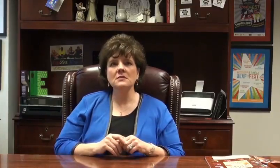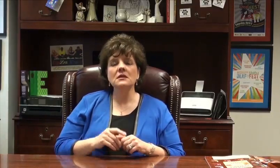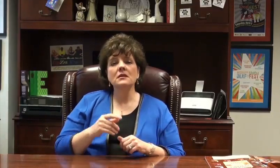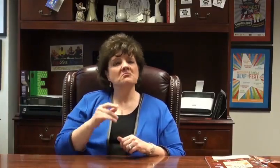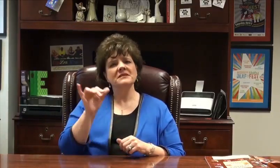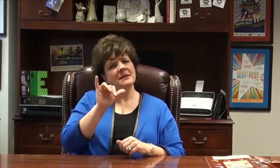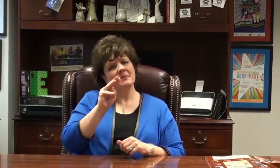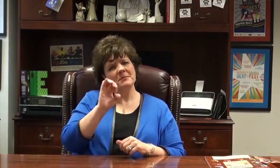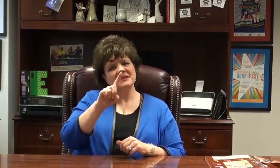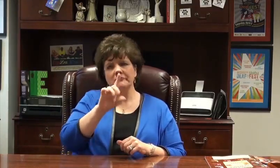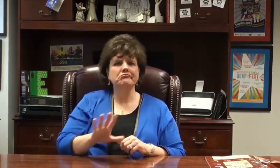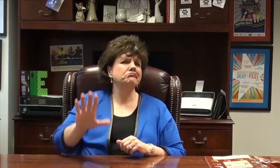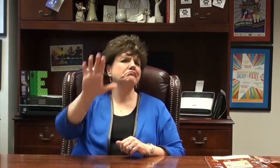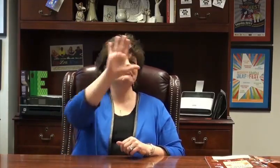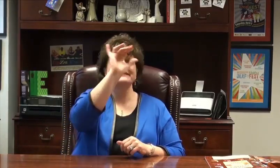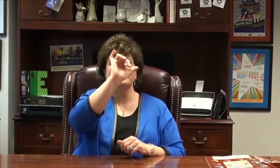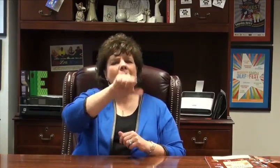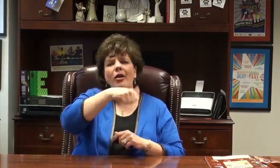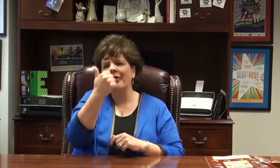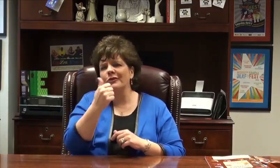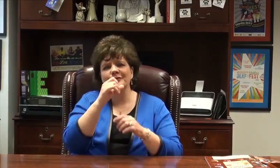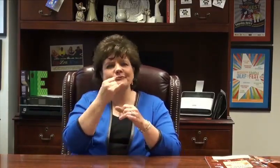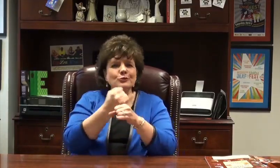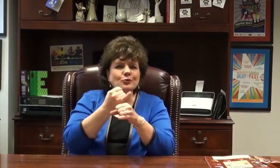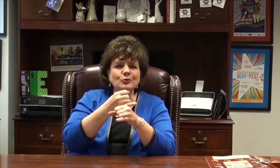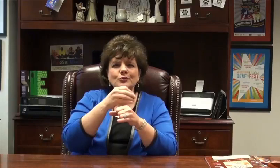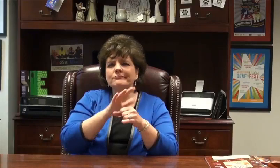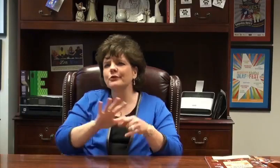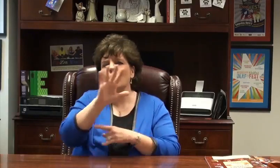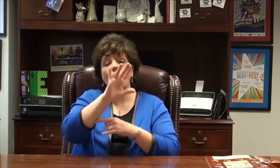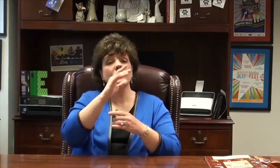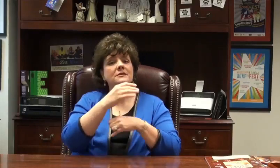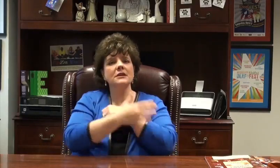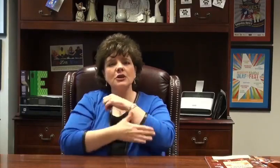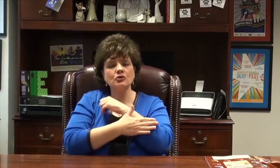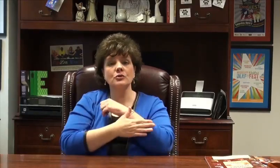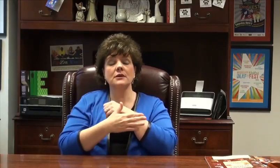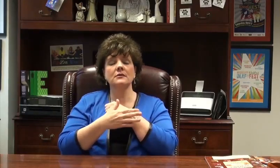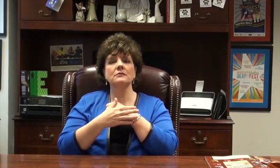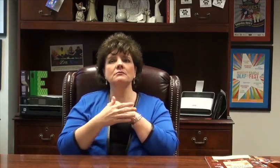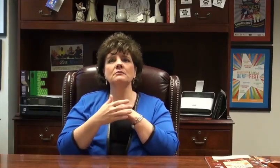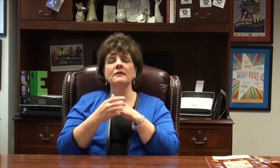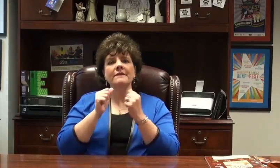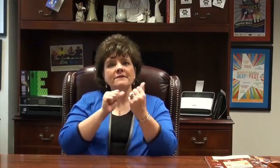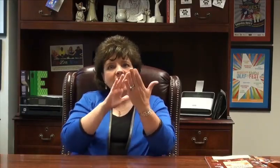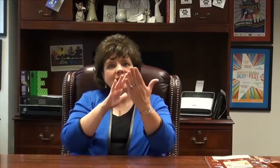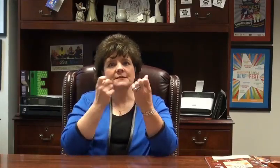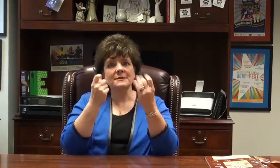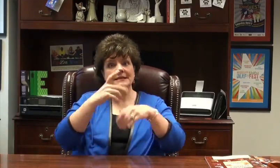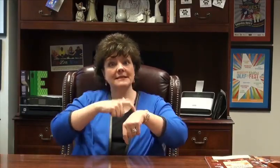Another issue for us and other Deaf schools around the nation is that